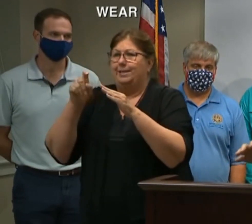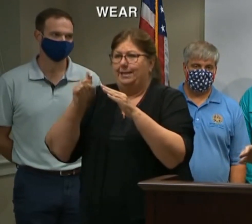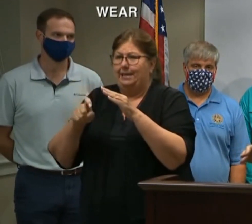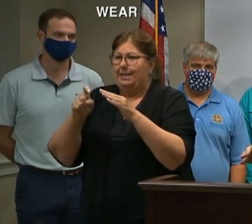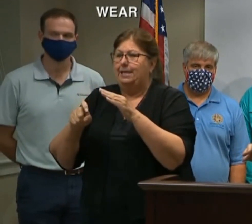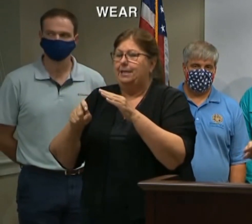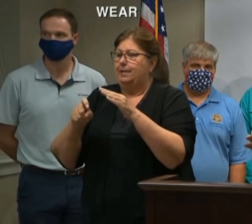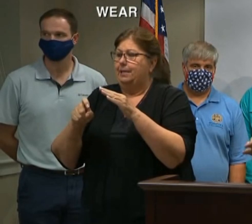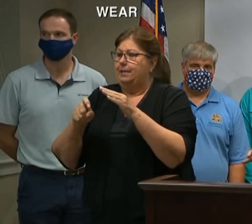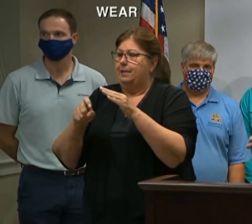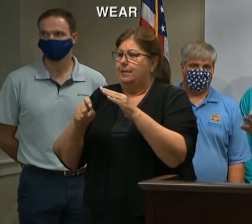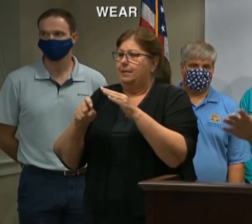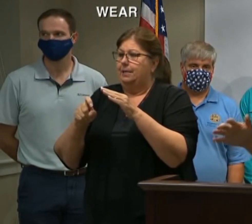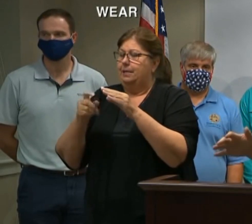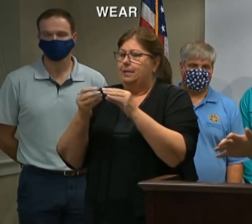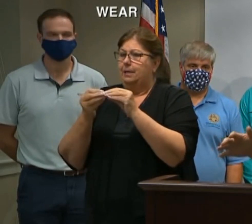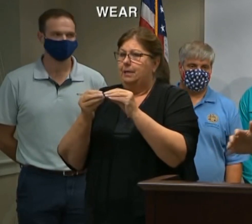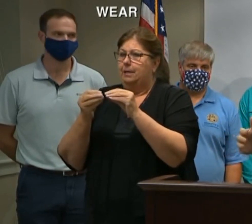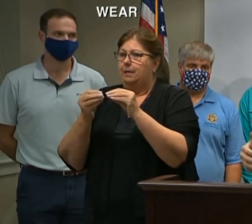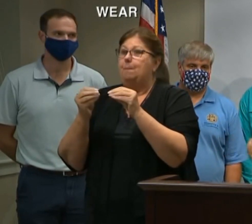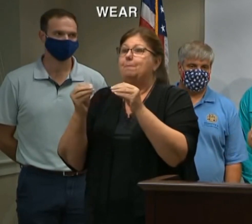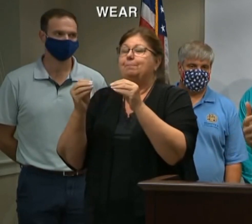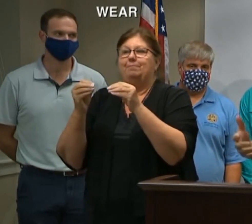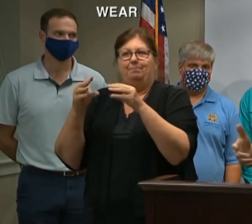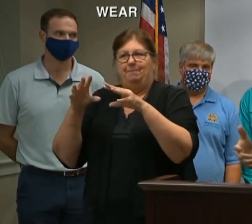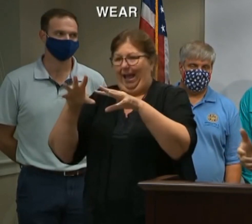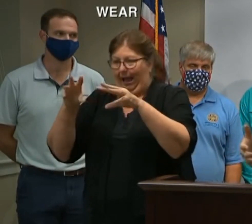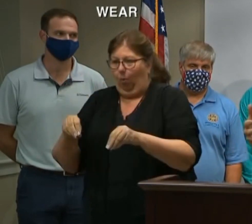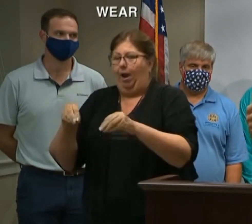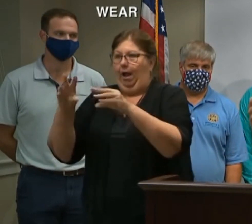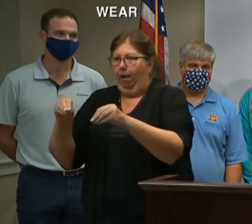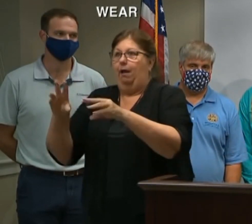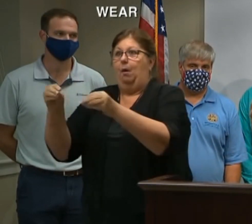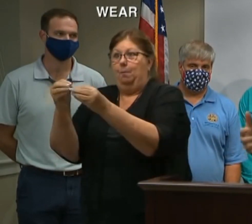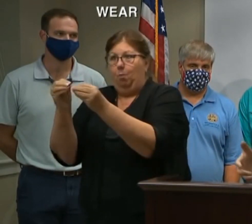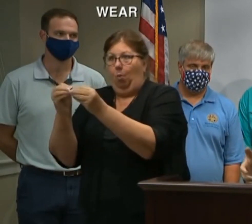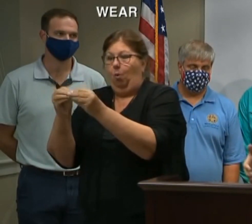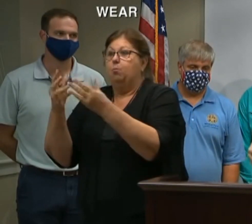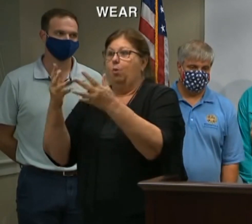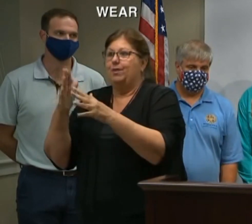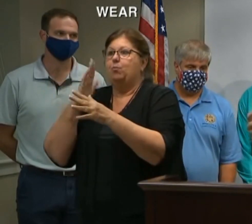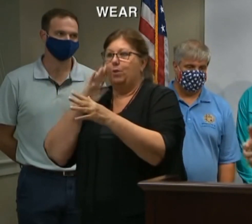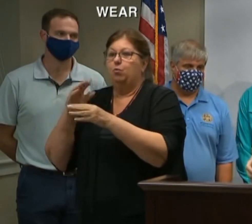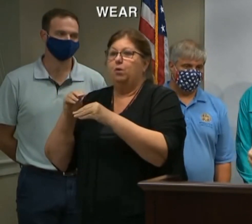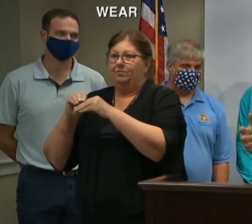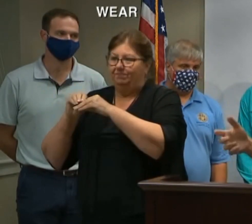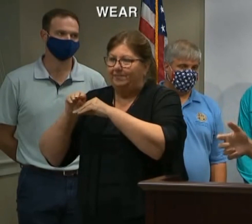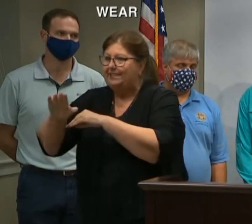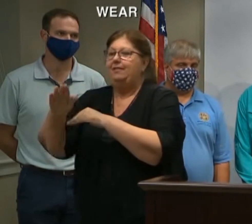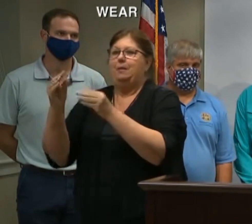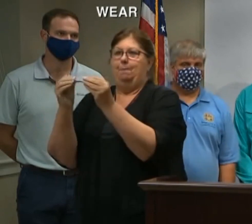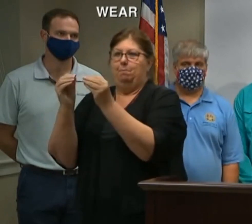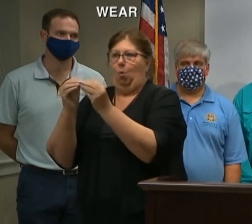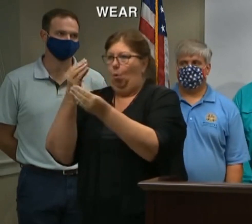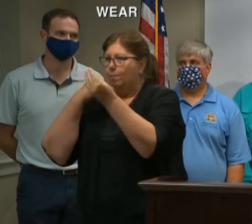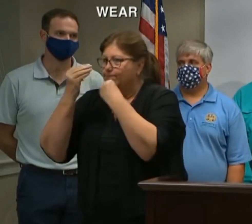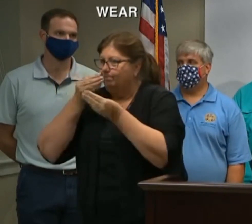uh those extended absences of power so that we can deploy the meal resources and the water and ice resources